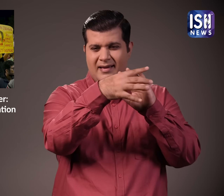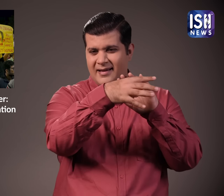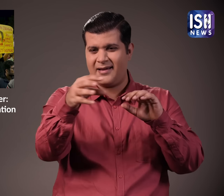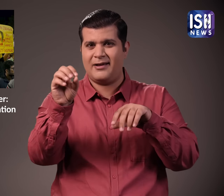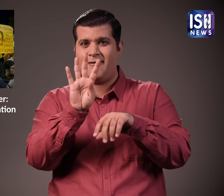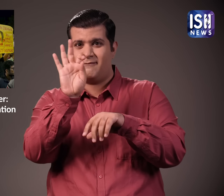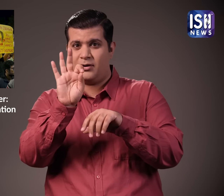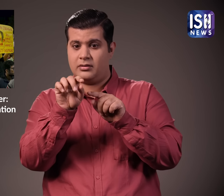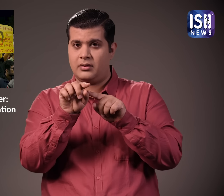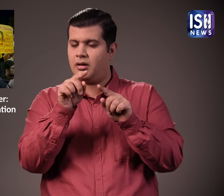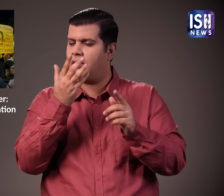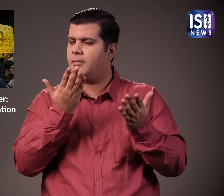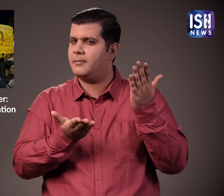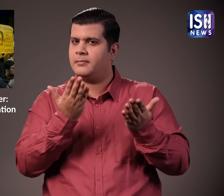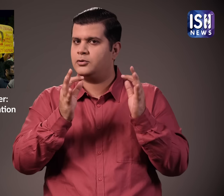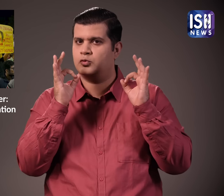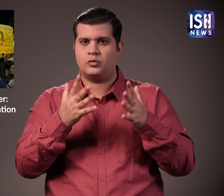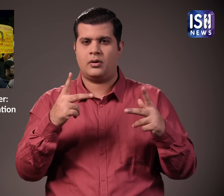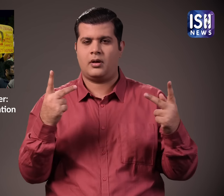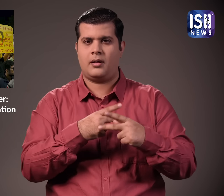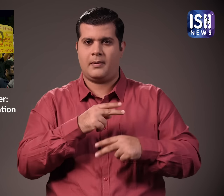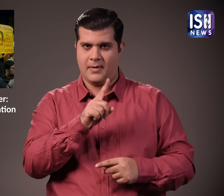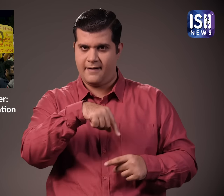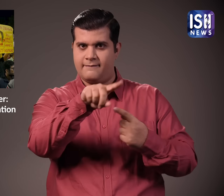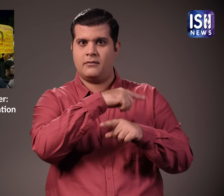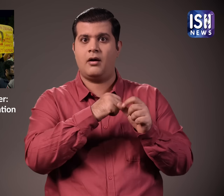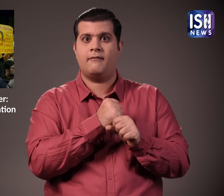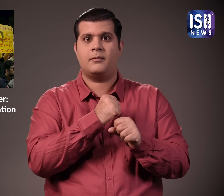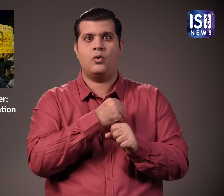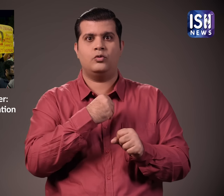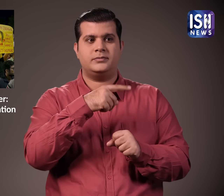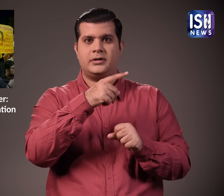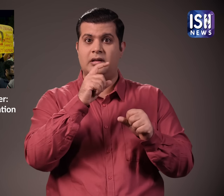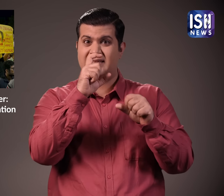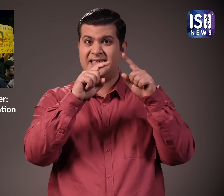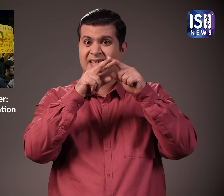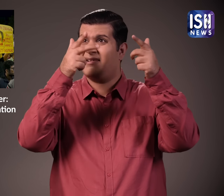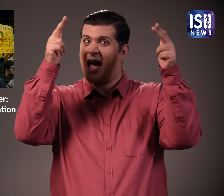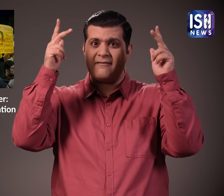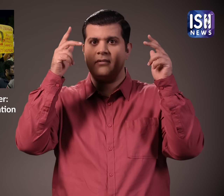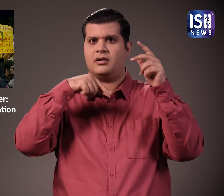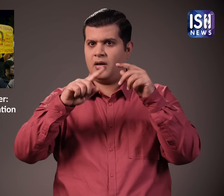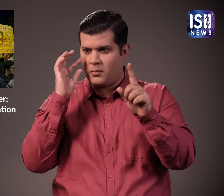the accused entered at four and exited after 40 minutes. However, some reports allege that the footage was doctored